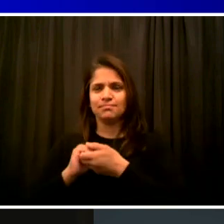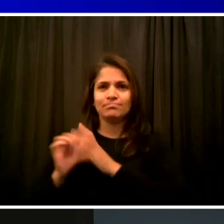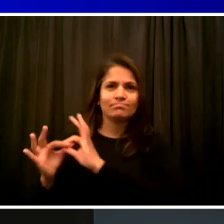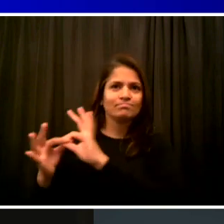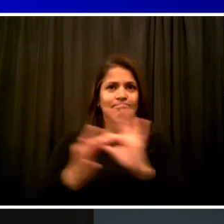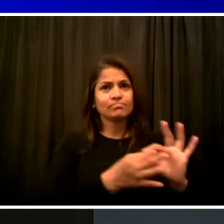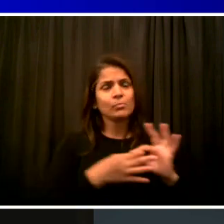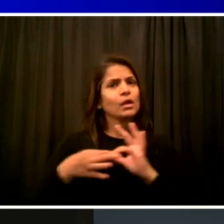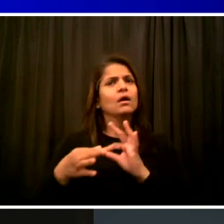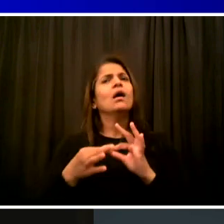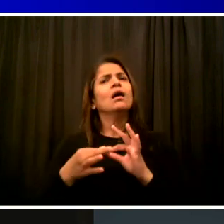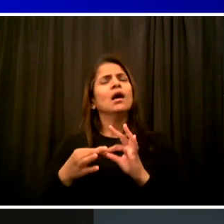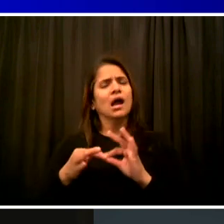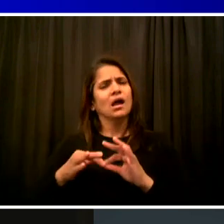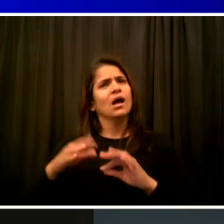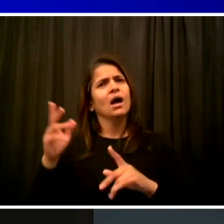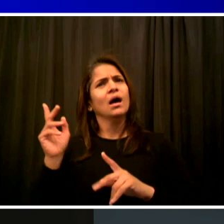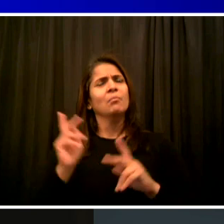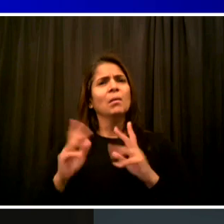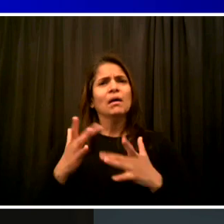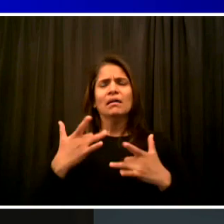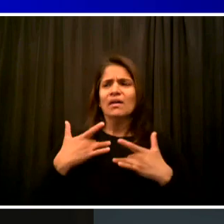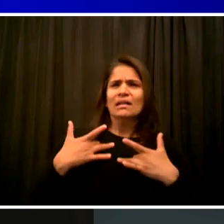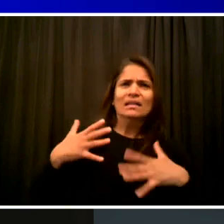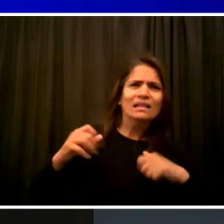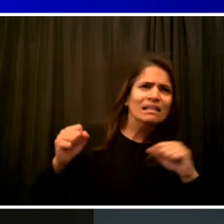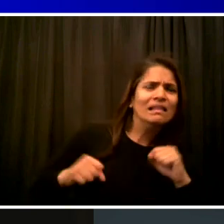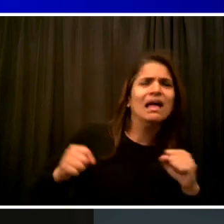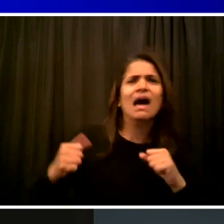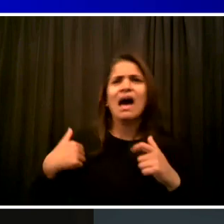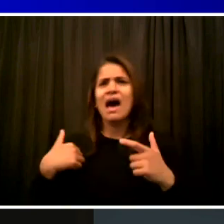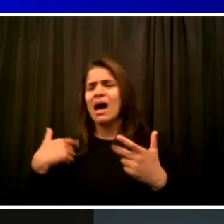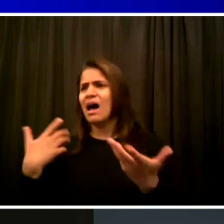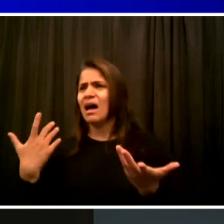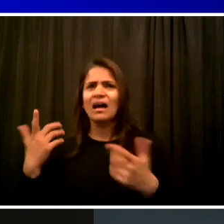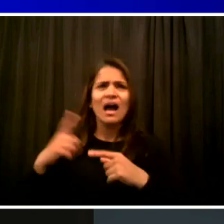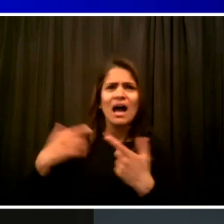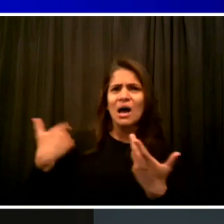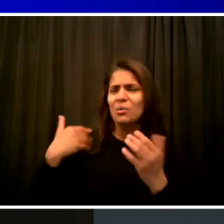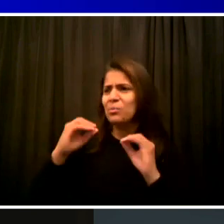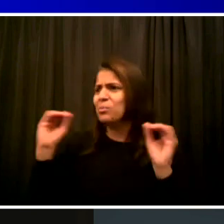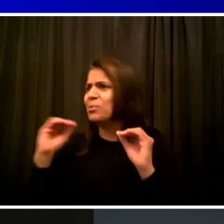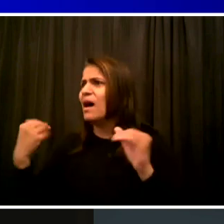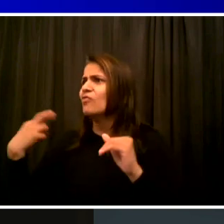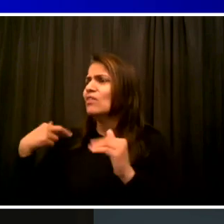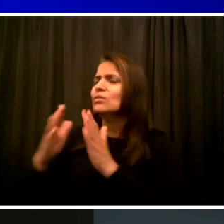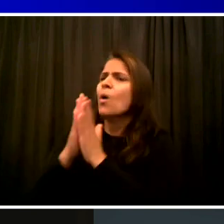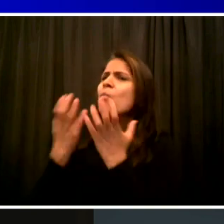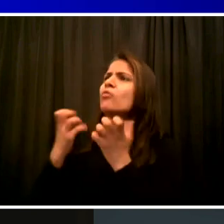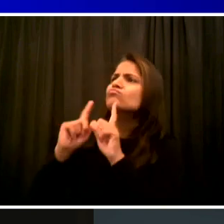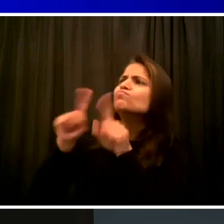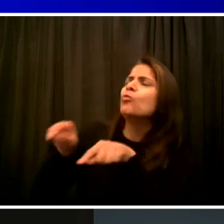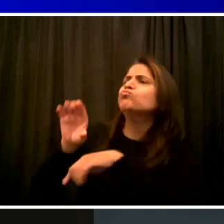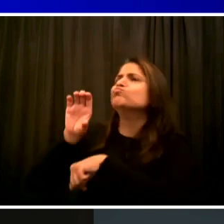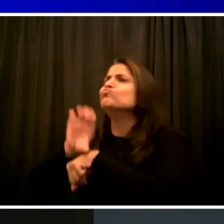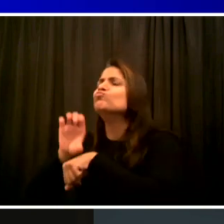SERVICES. IT'S PARTICULARLY PAINFUL AROUND THE HOLIDAYS. THE MAJOR, MAJOR MOMENTEAS CH YEAR